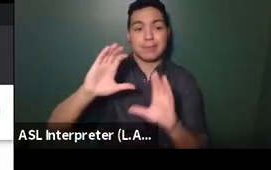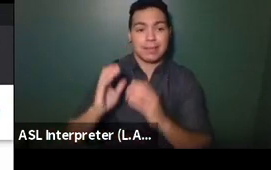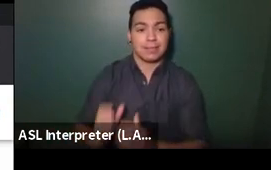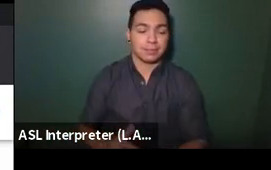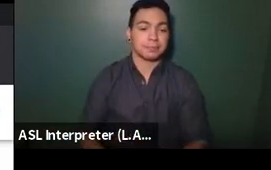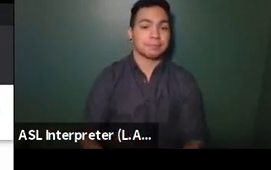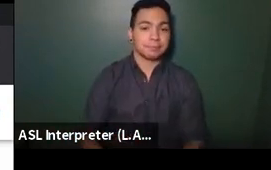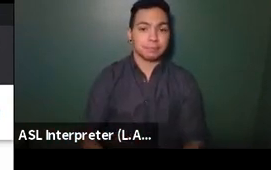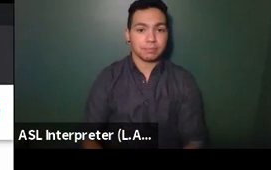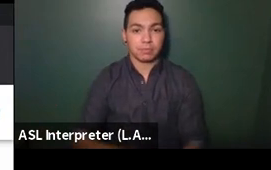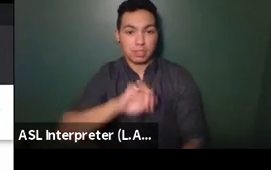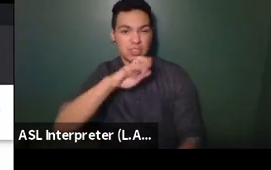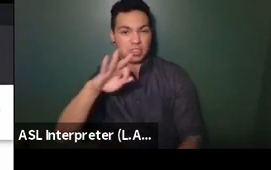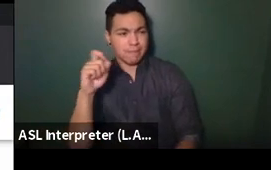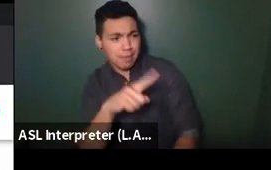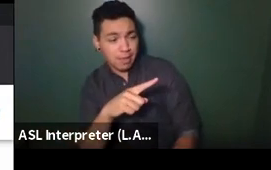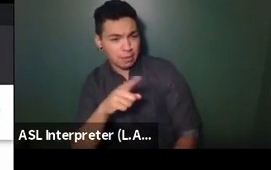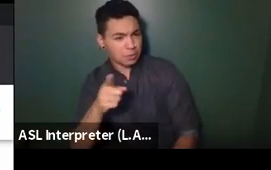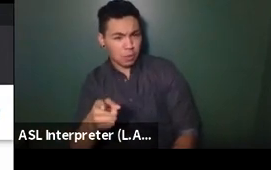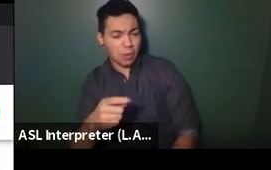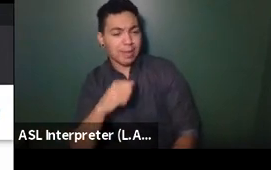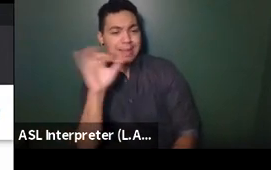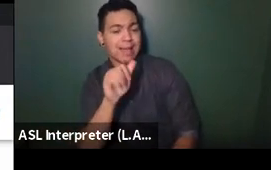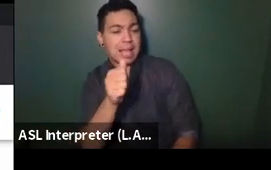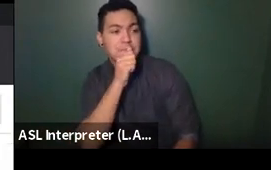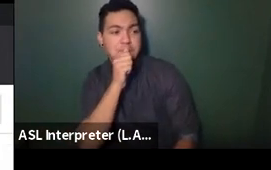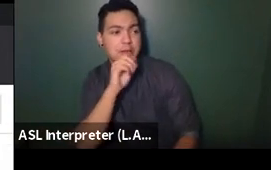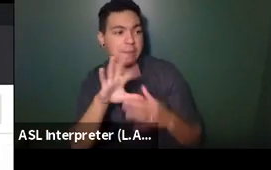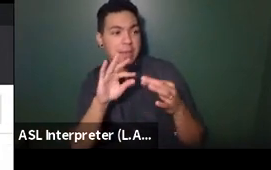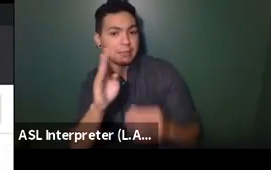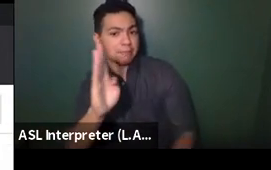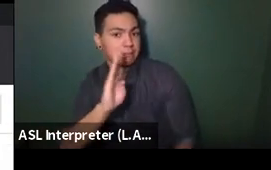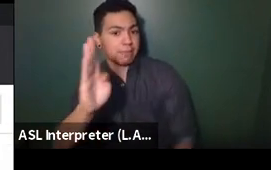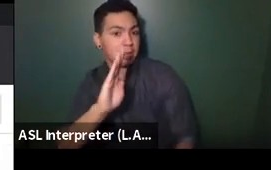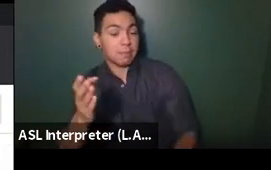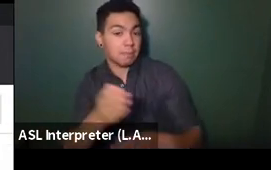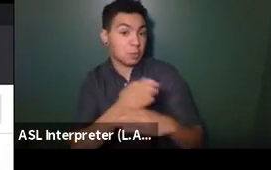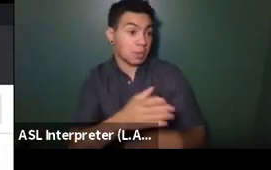Jeff Crawford: This is, this isn't like the private message stuff that is between the student and the teacher.